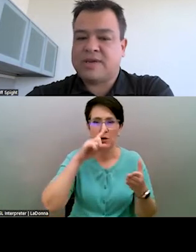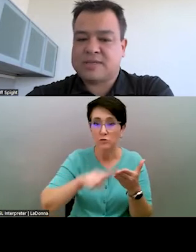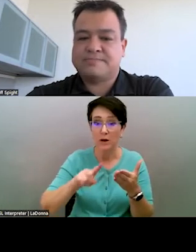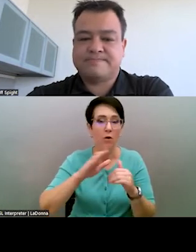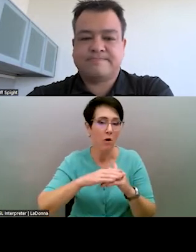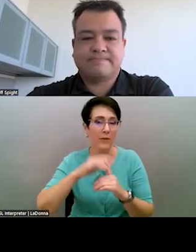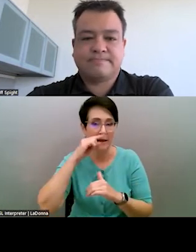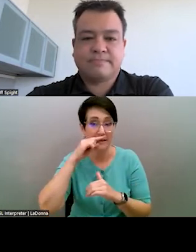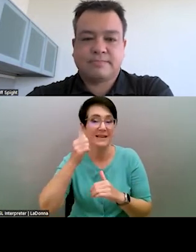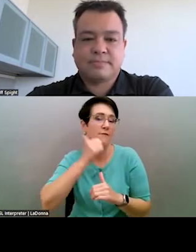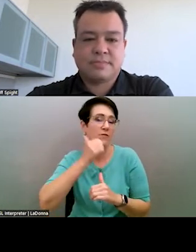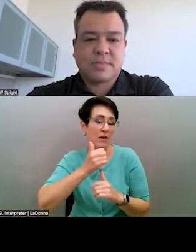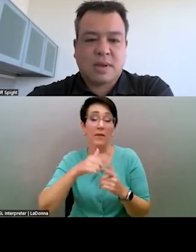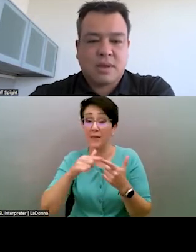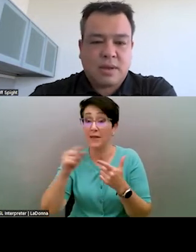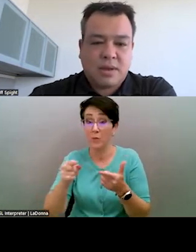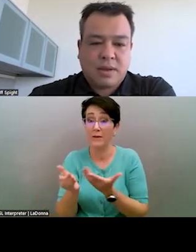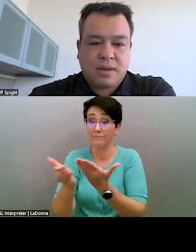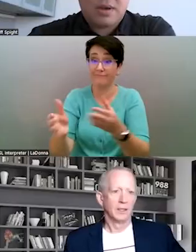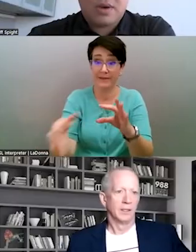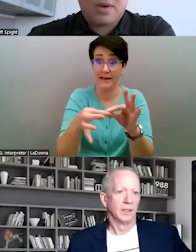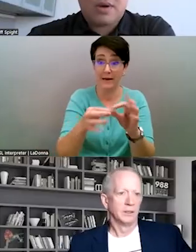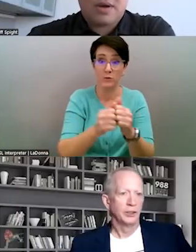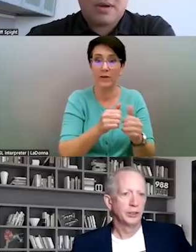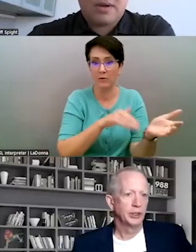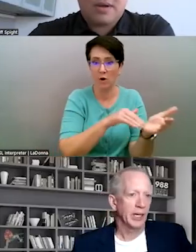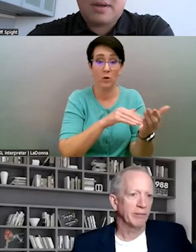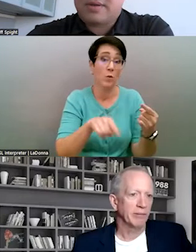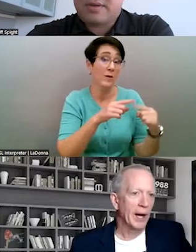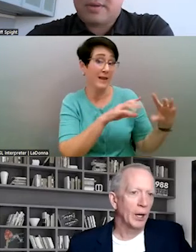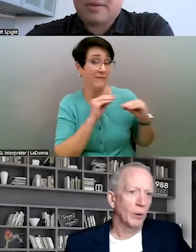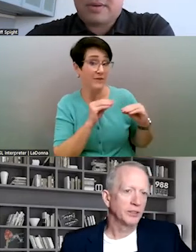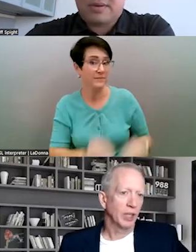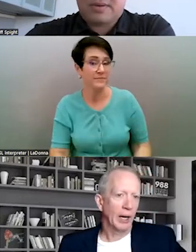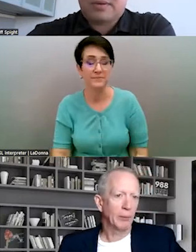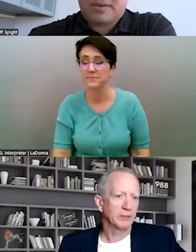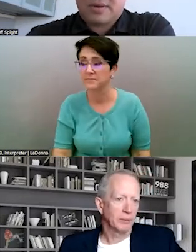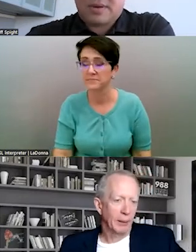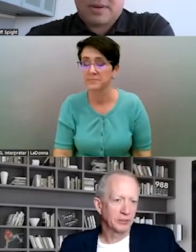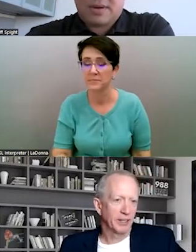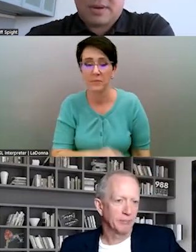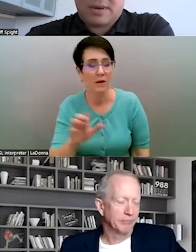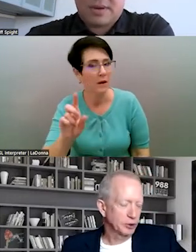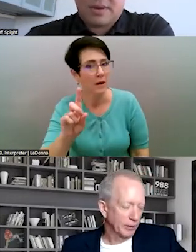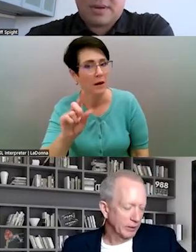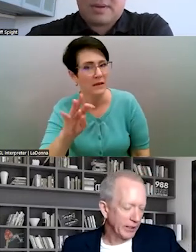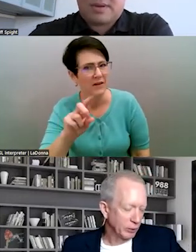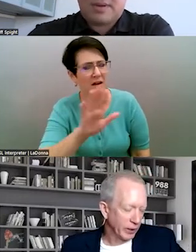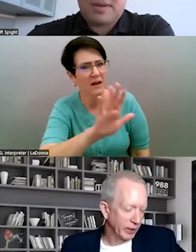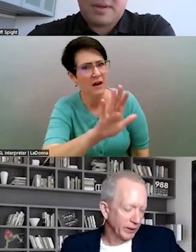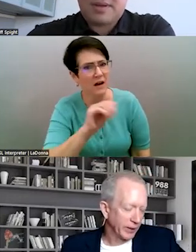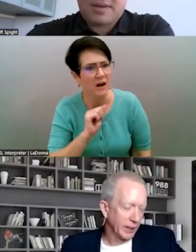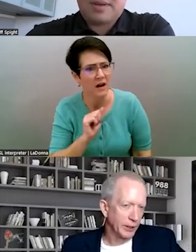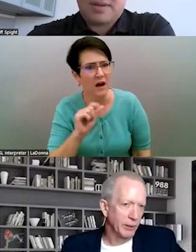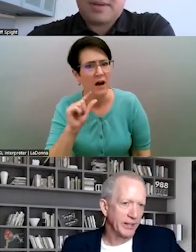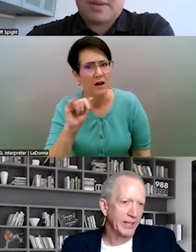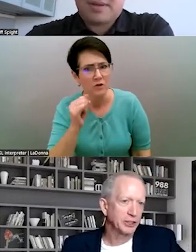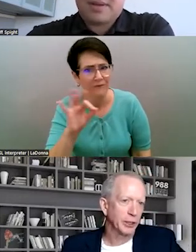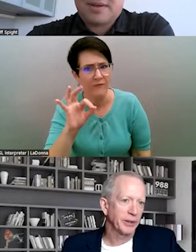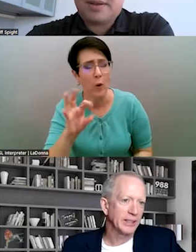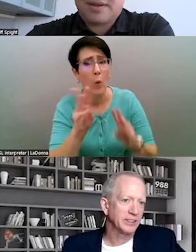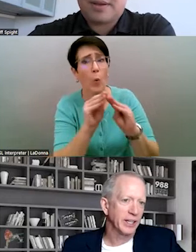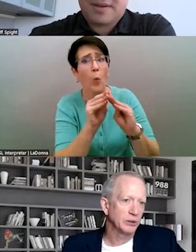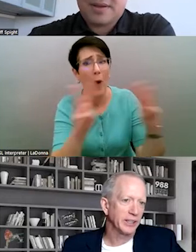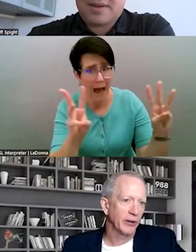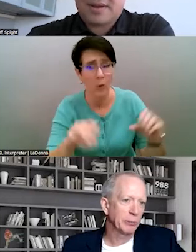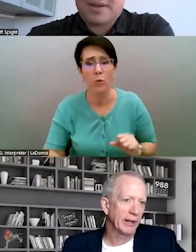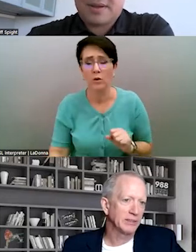JEFF, WOW, I WAS GOING TO SORT OF LEAD WITH, YOU HAVE A HISTORY WITH ACOs, HEALTH PLANS,